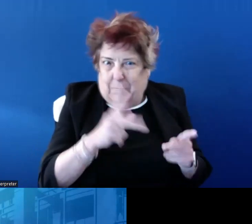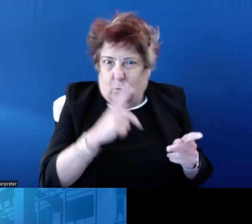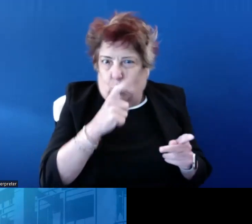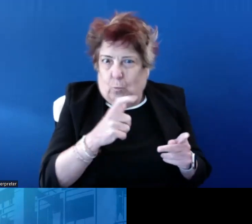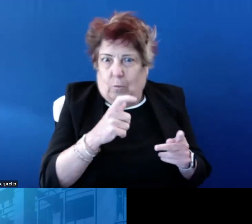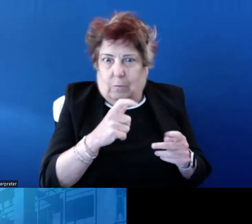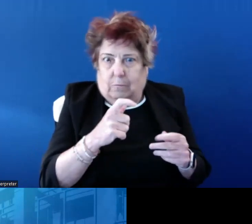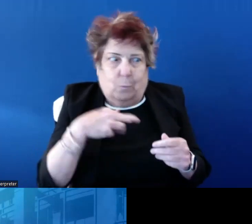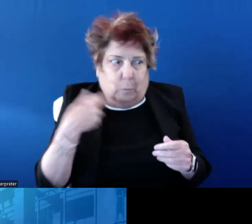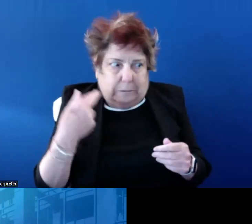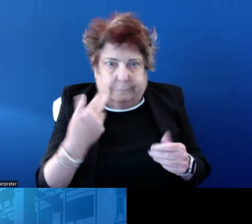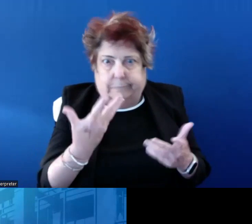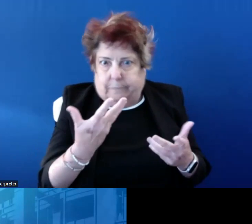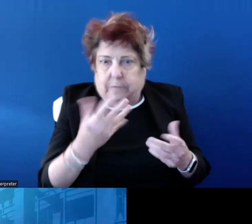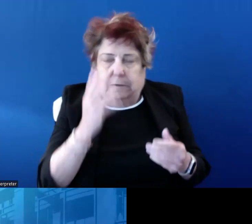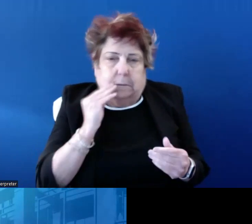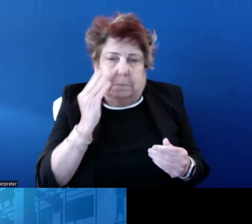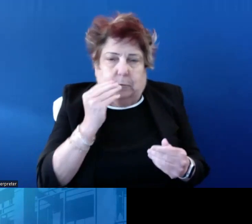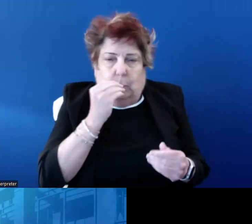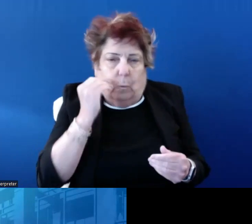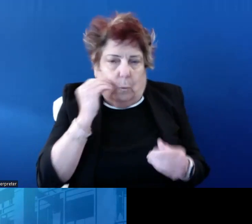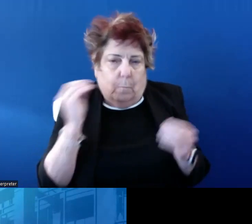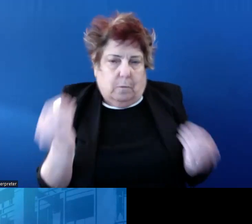Medicaid or at least one of those Medicaid authorities.